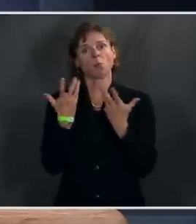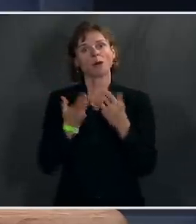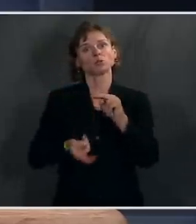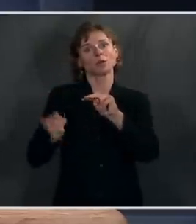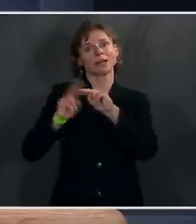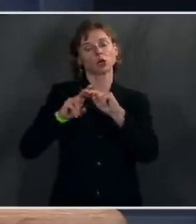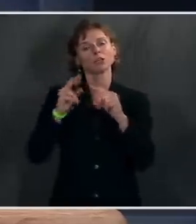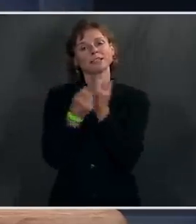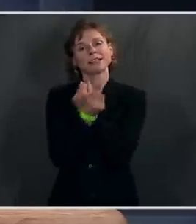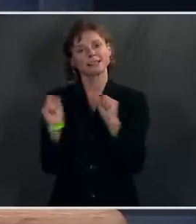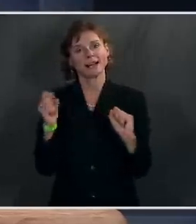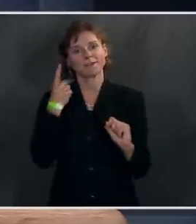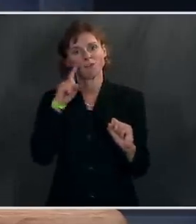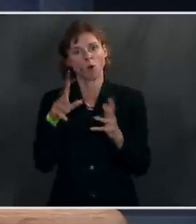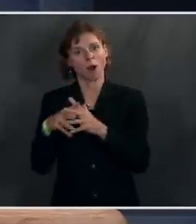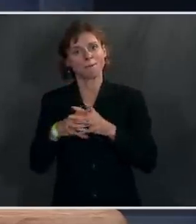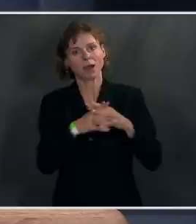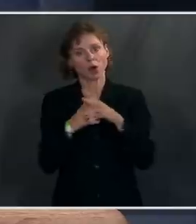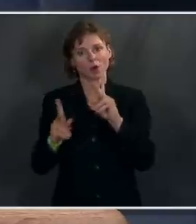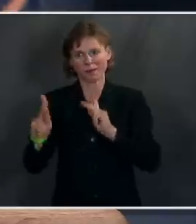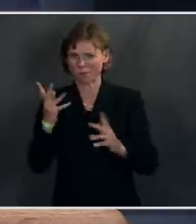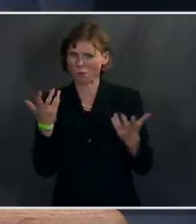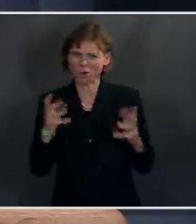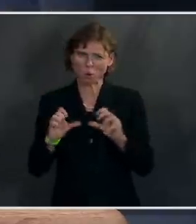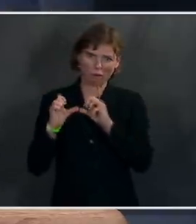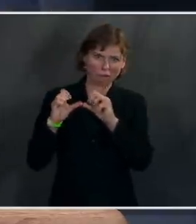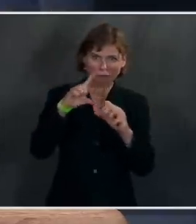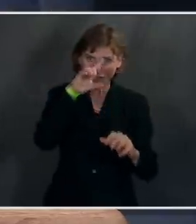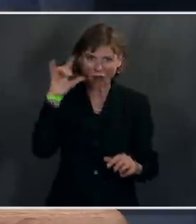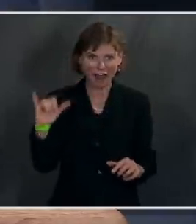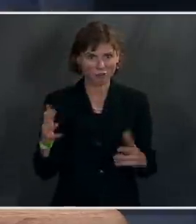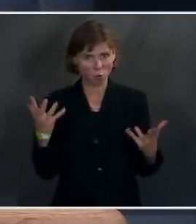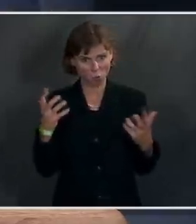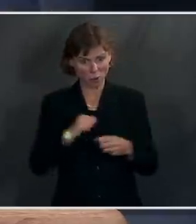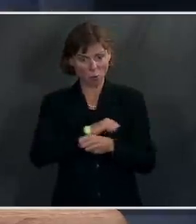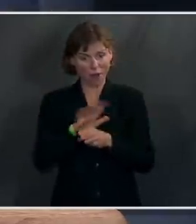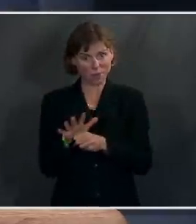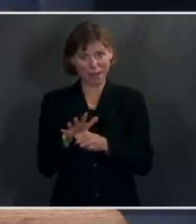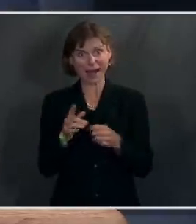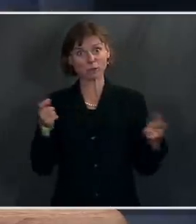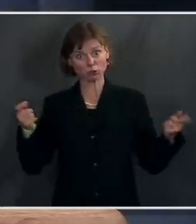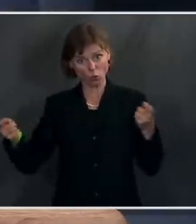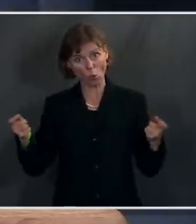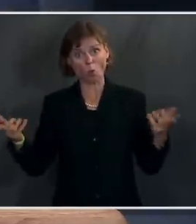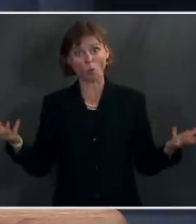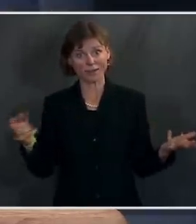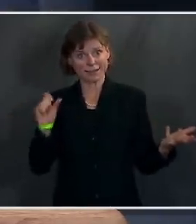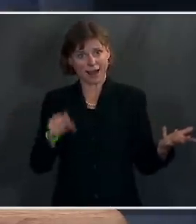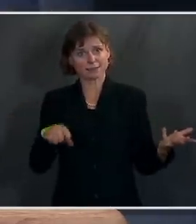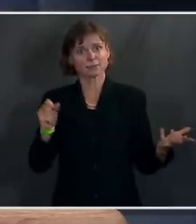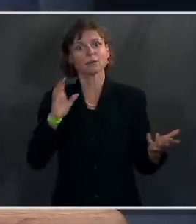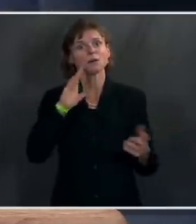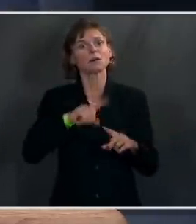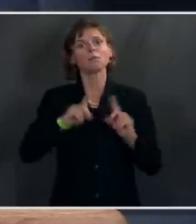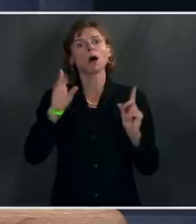And certainly, we don't want them to be forever because we want to get the pandemic under control. But they will be in place as long as our health